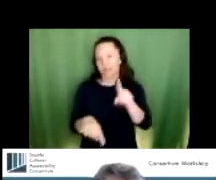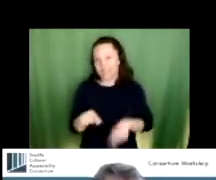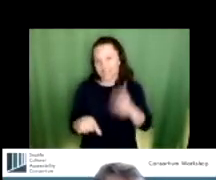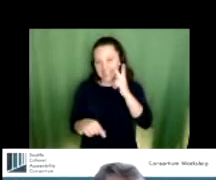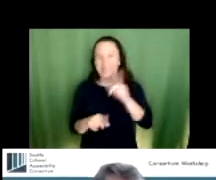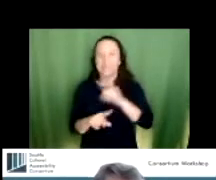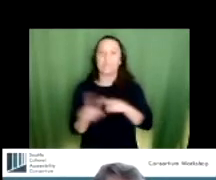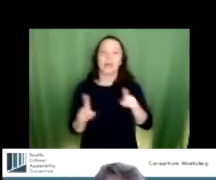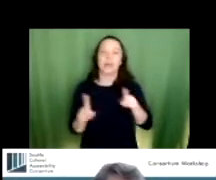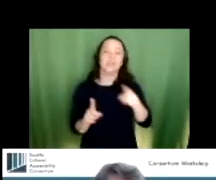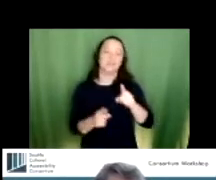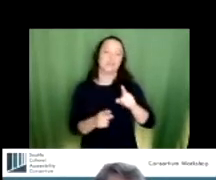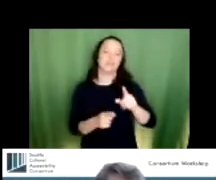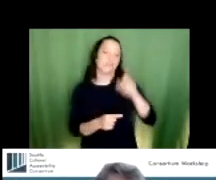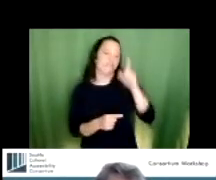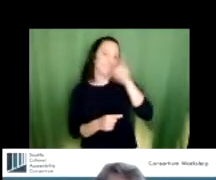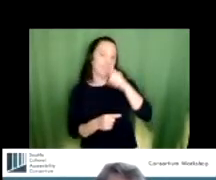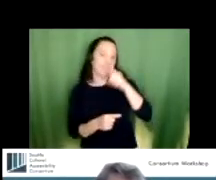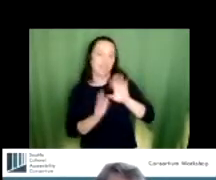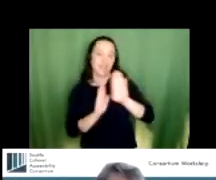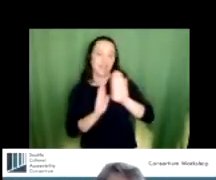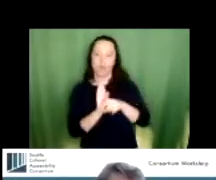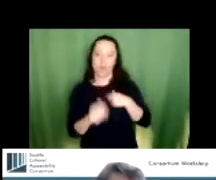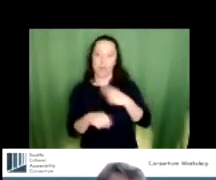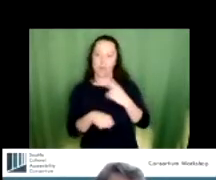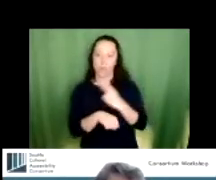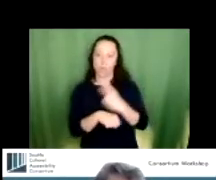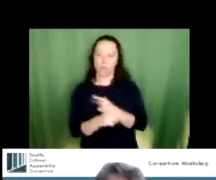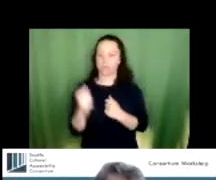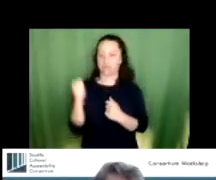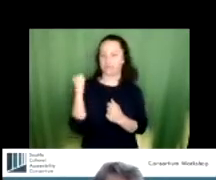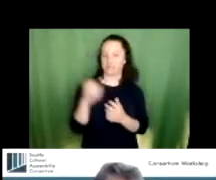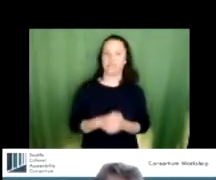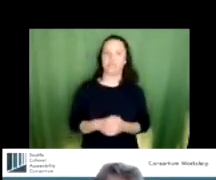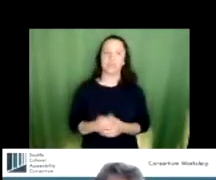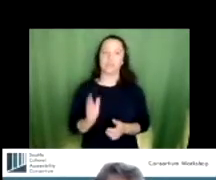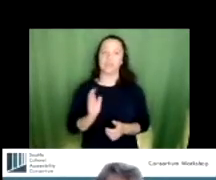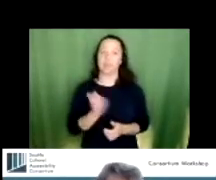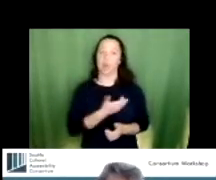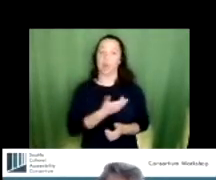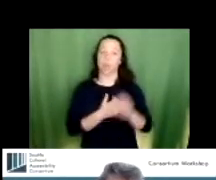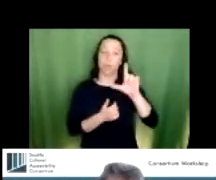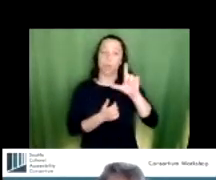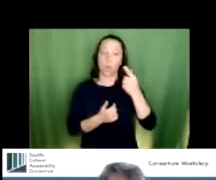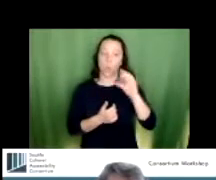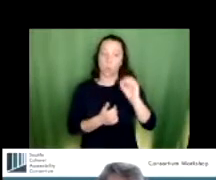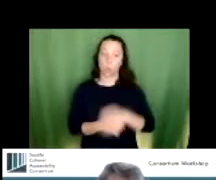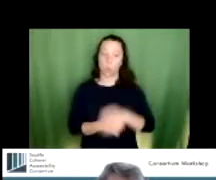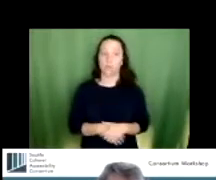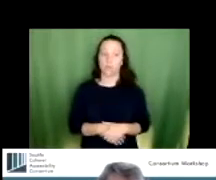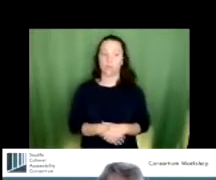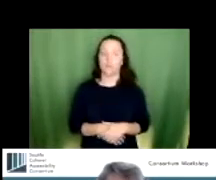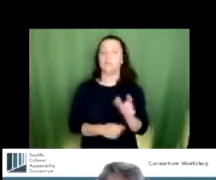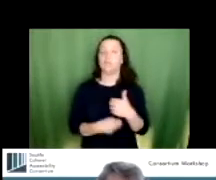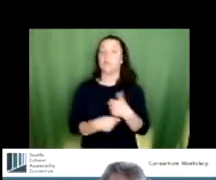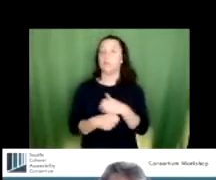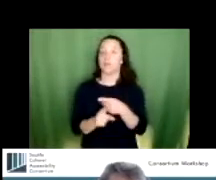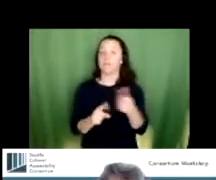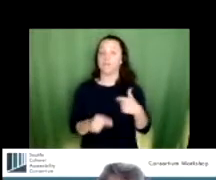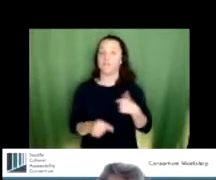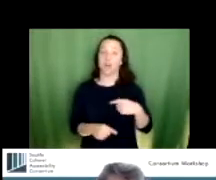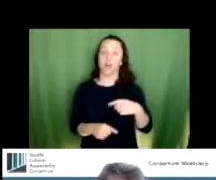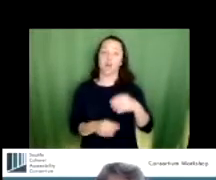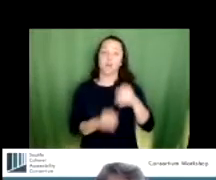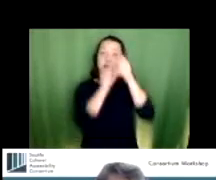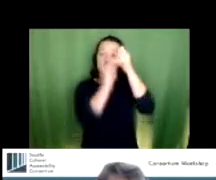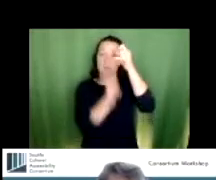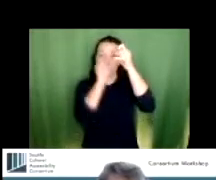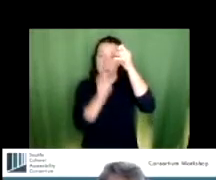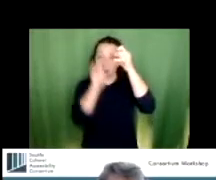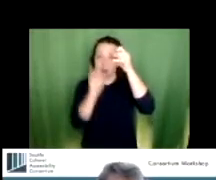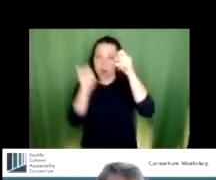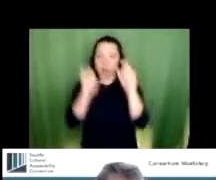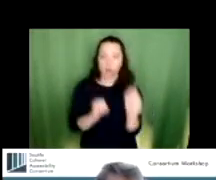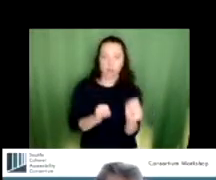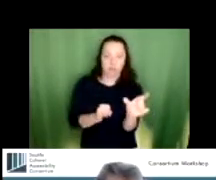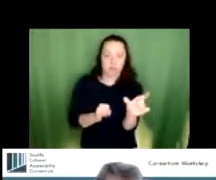using. And it's a Consortium logo with horizontal lines with various thickness in shades of blue